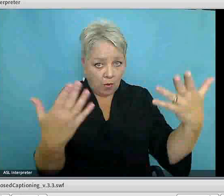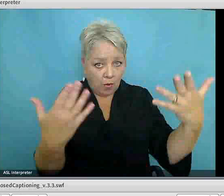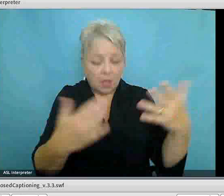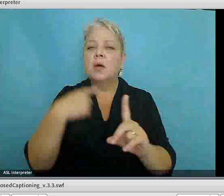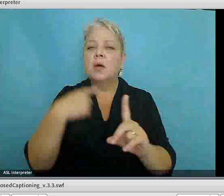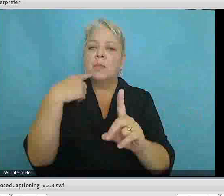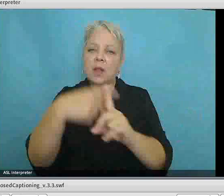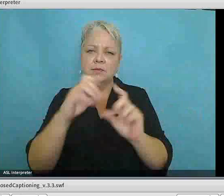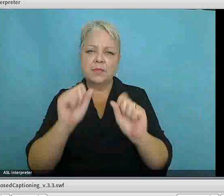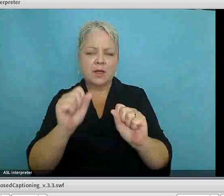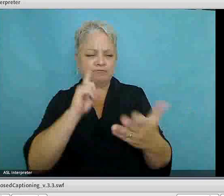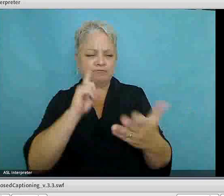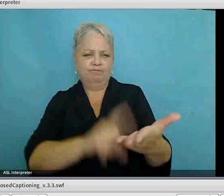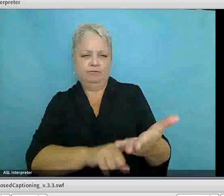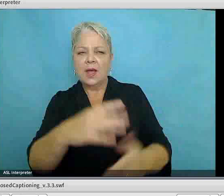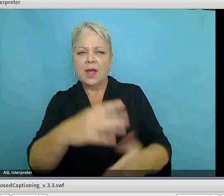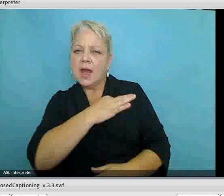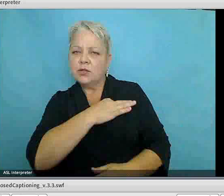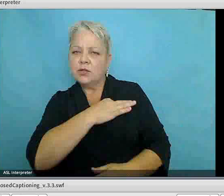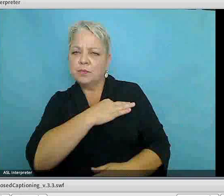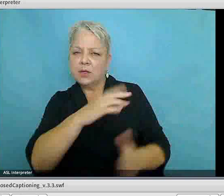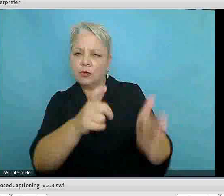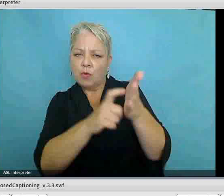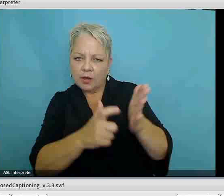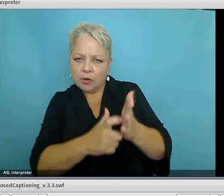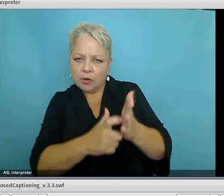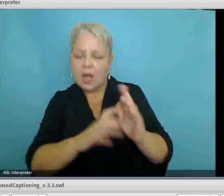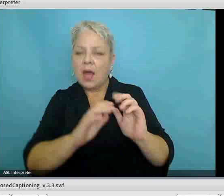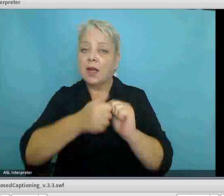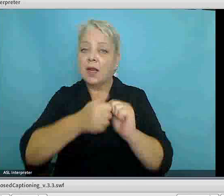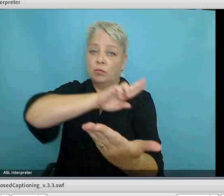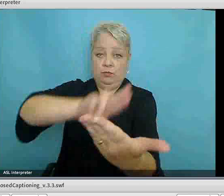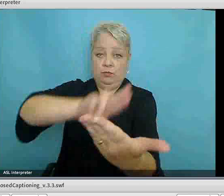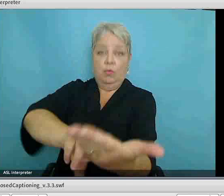processes.